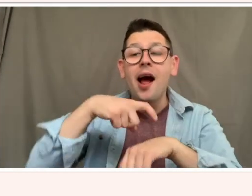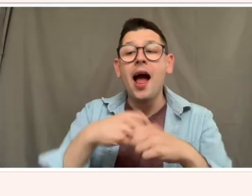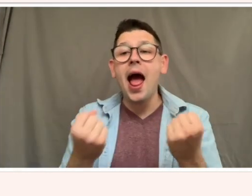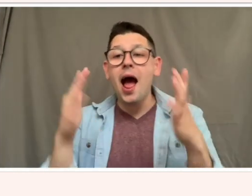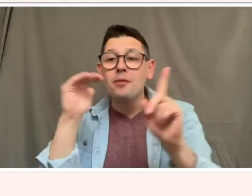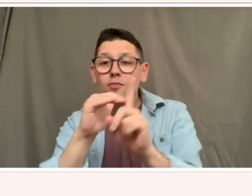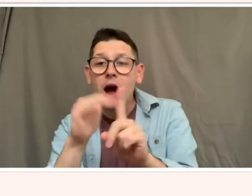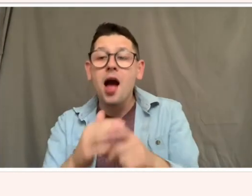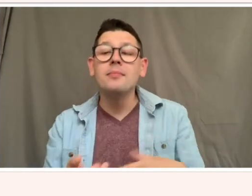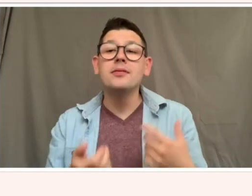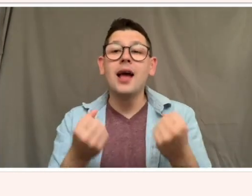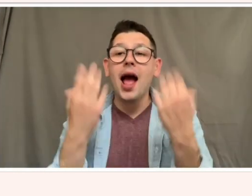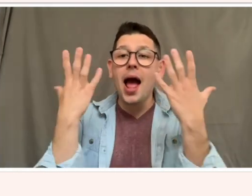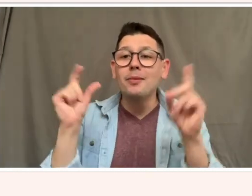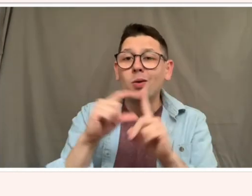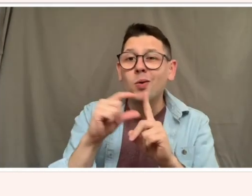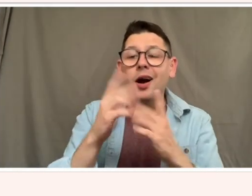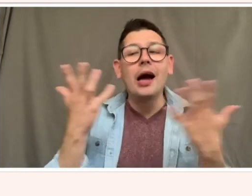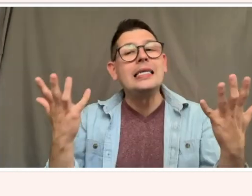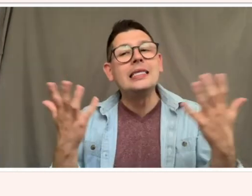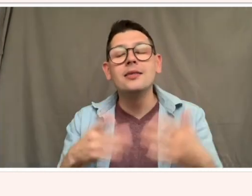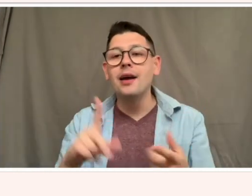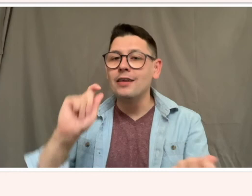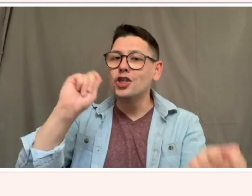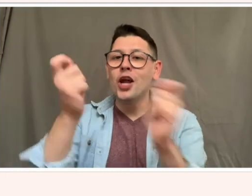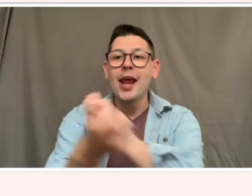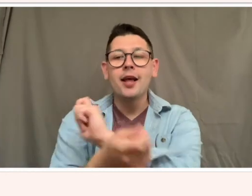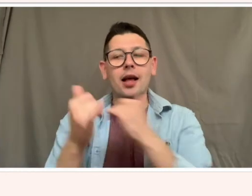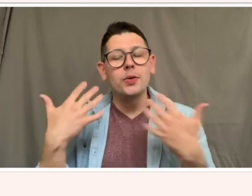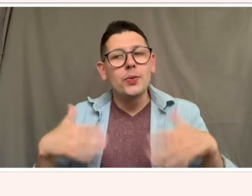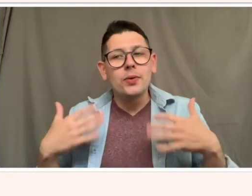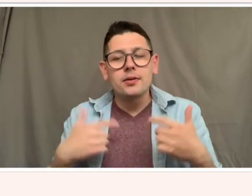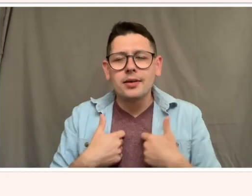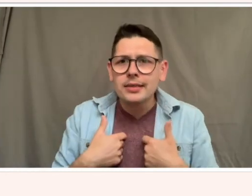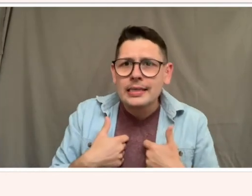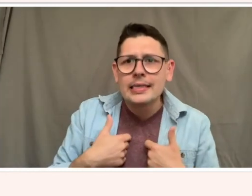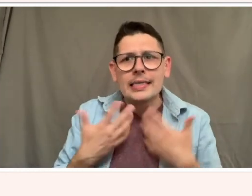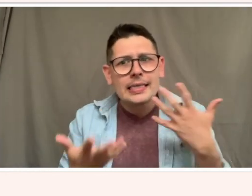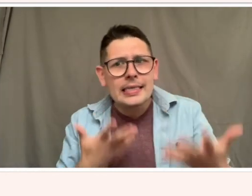Learning through screen, how many reminders, how many prompts we get, how many words